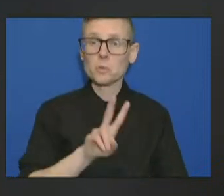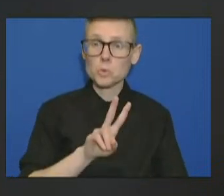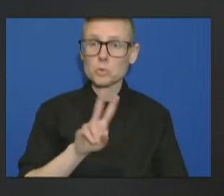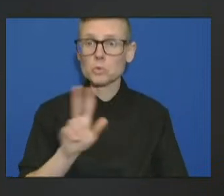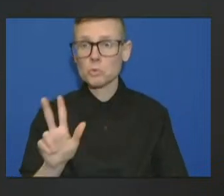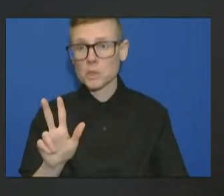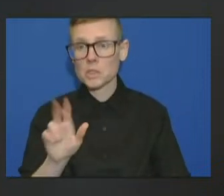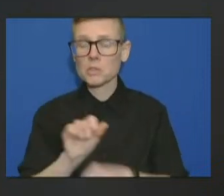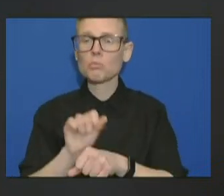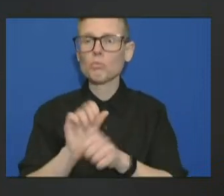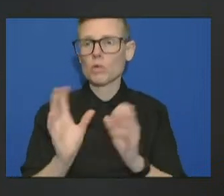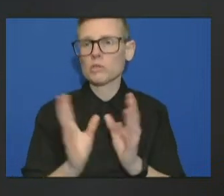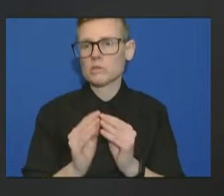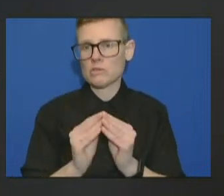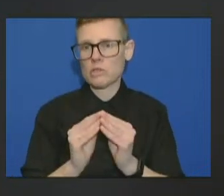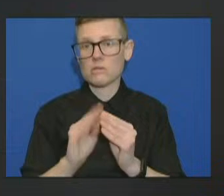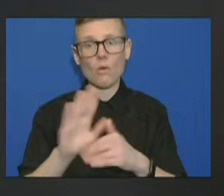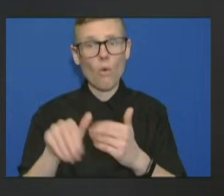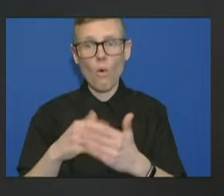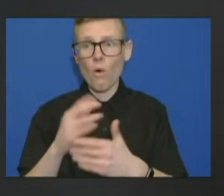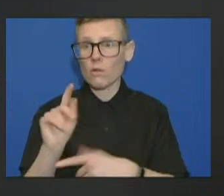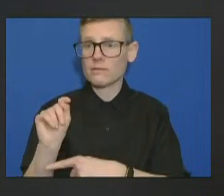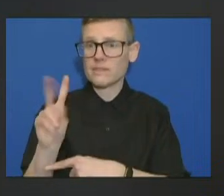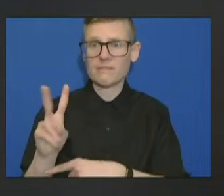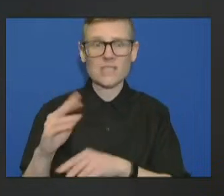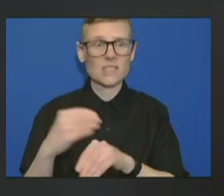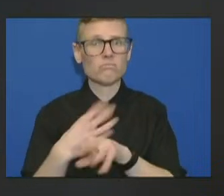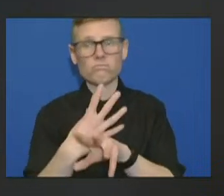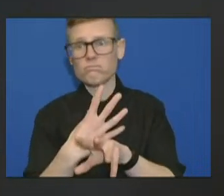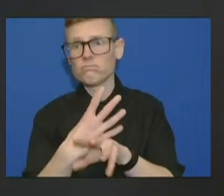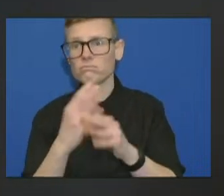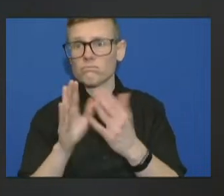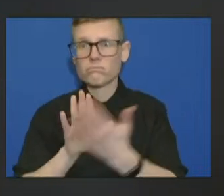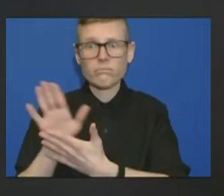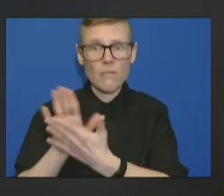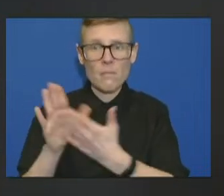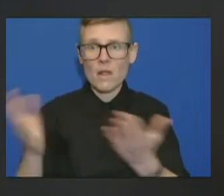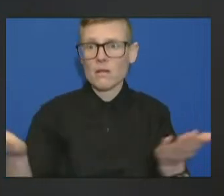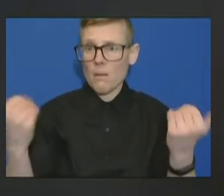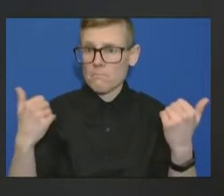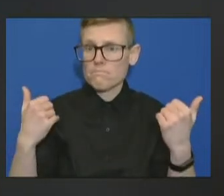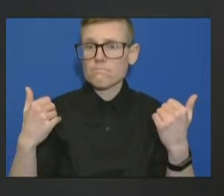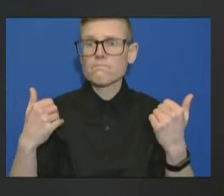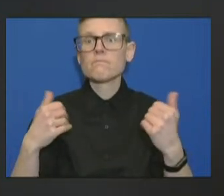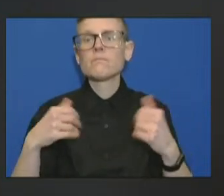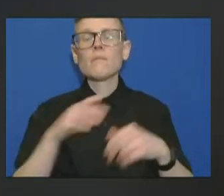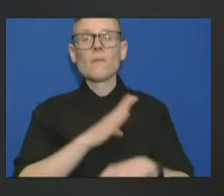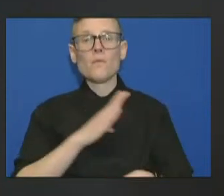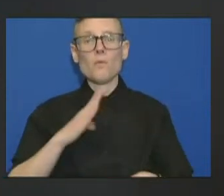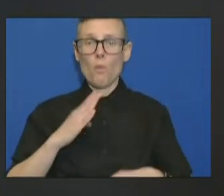sessions that I mentioned. So the board holds between 2 and 3 work sessions. So work sessions